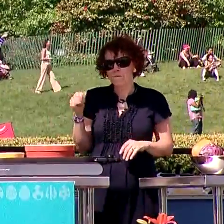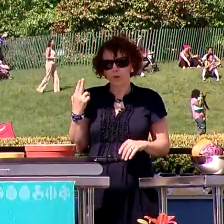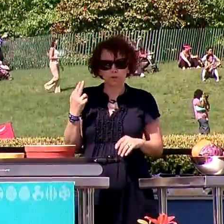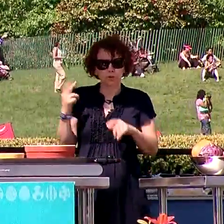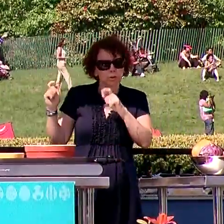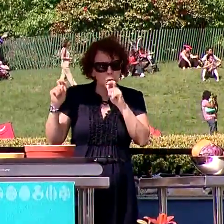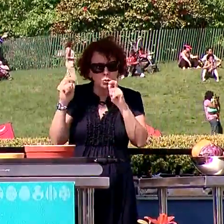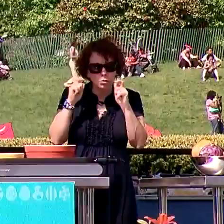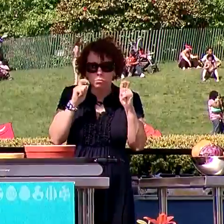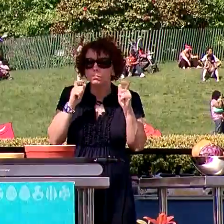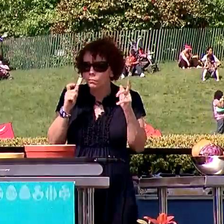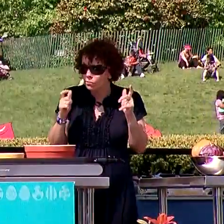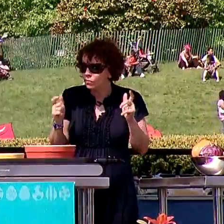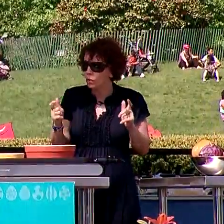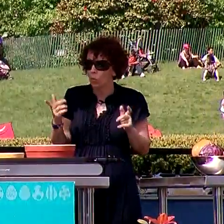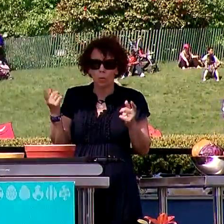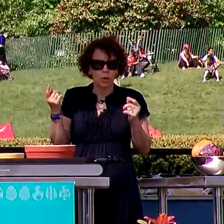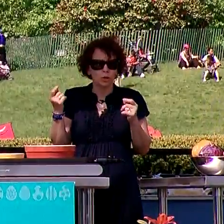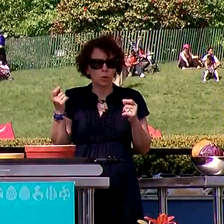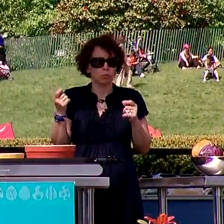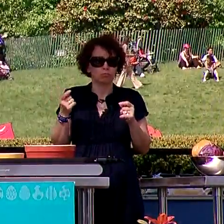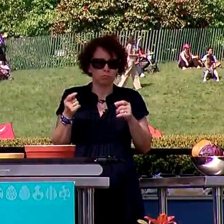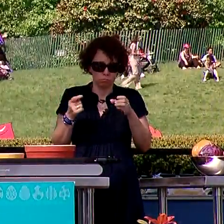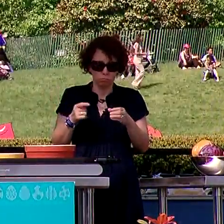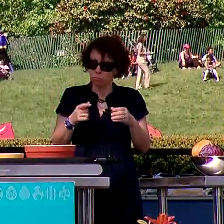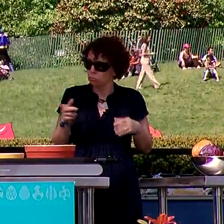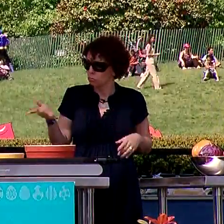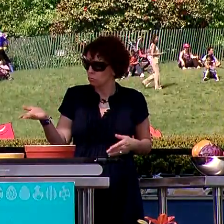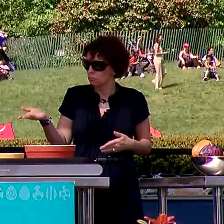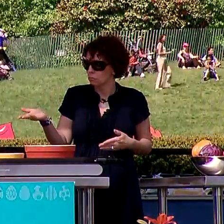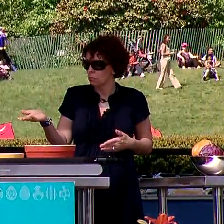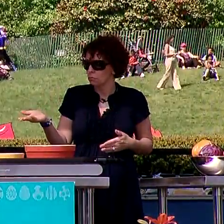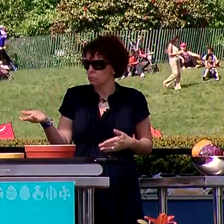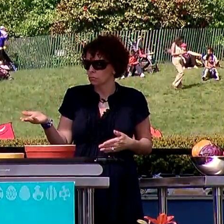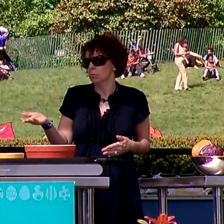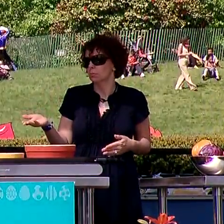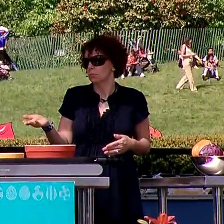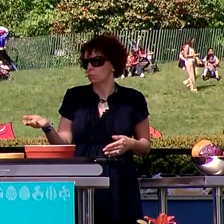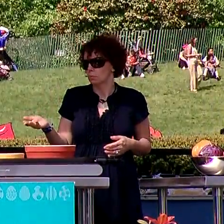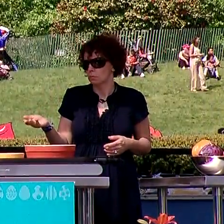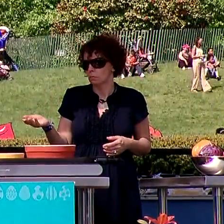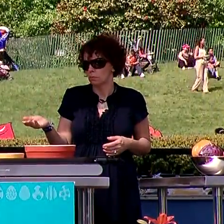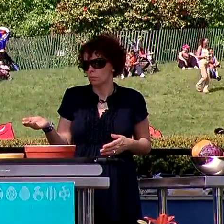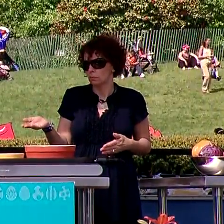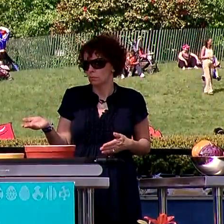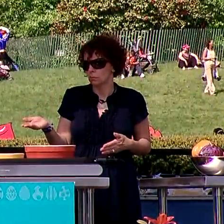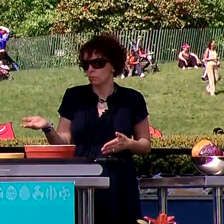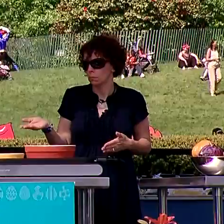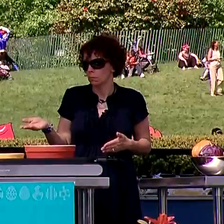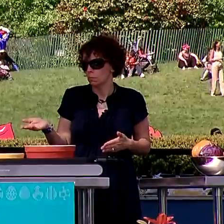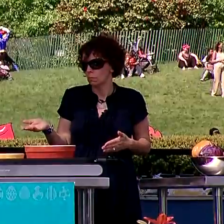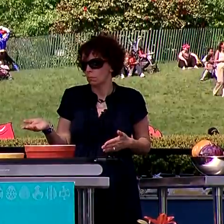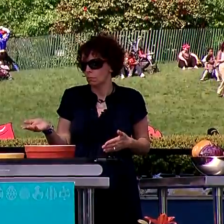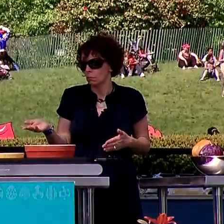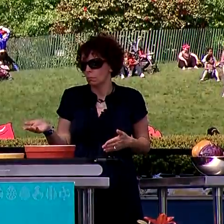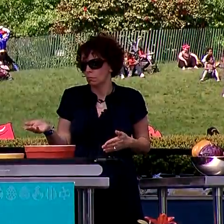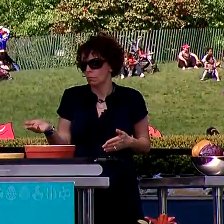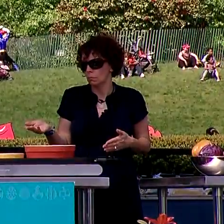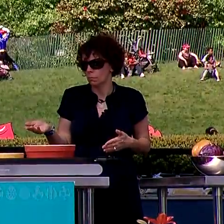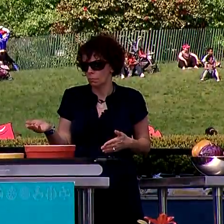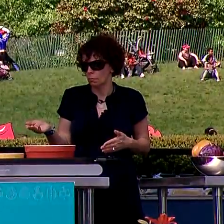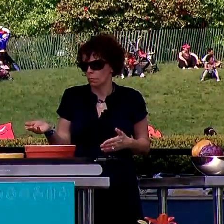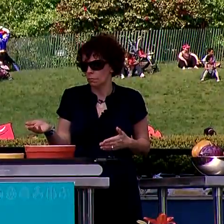I'm going to cut my corn, just cut straight down like this,